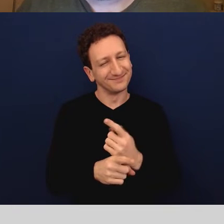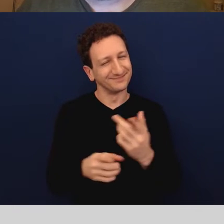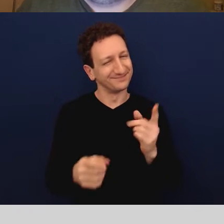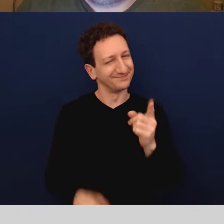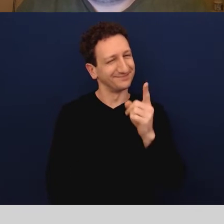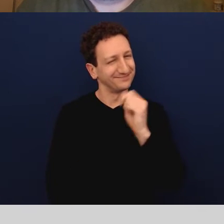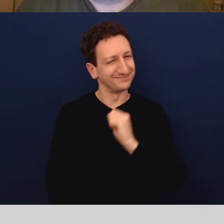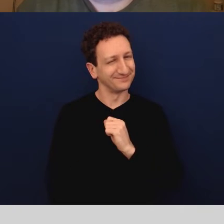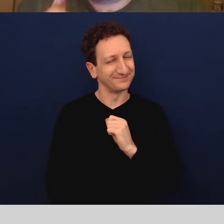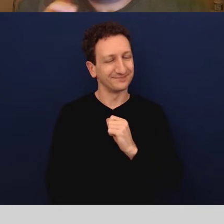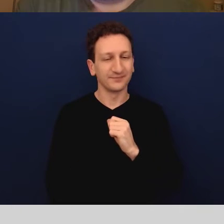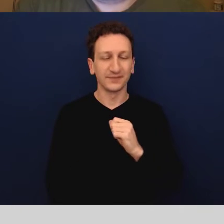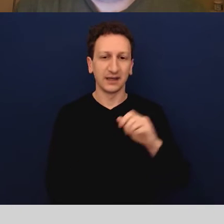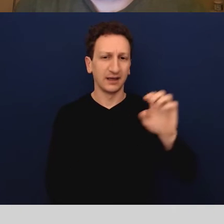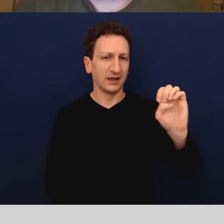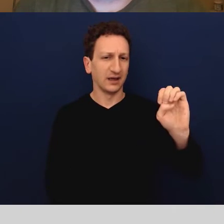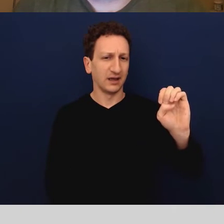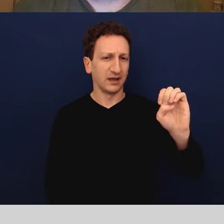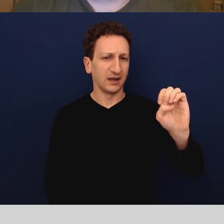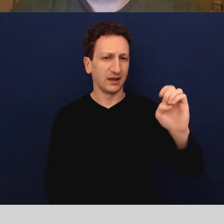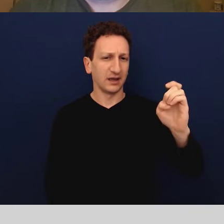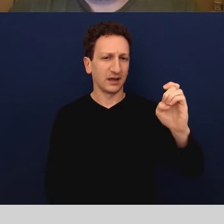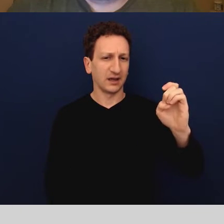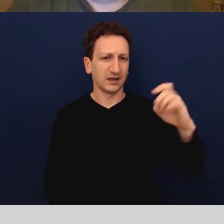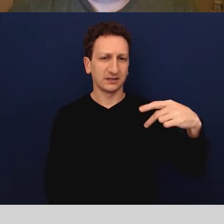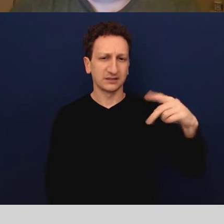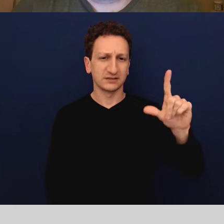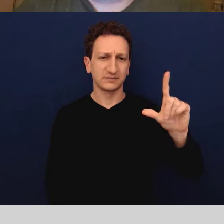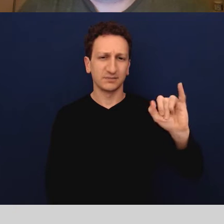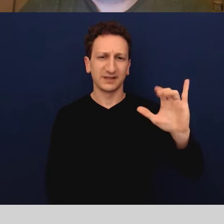Ah, but I said that the word explicit a few times